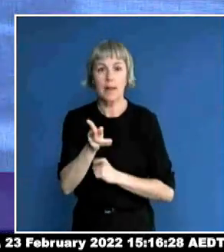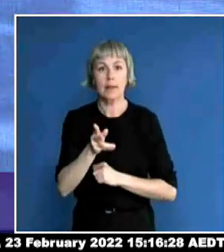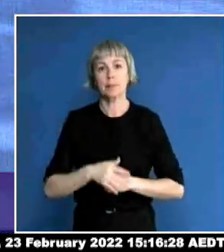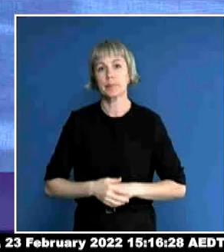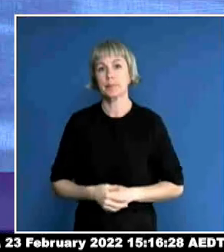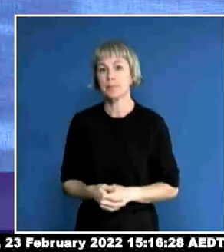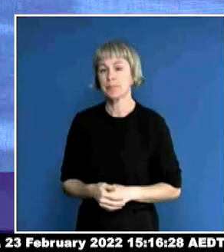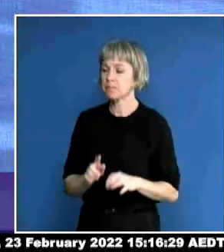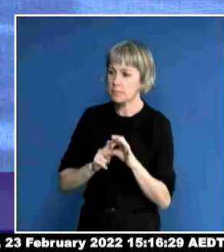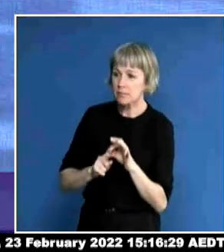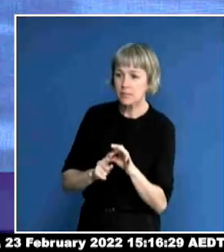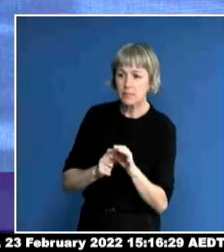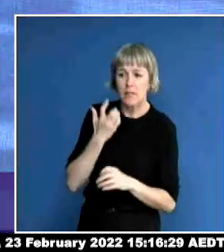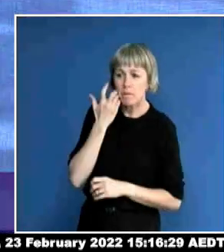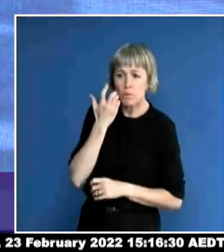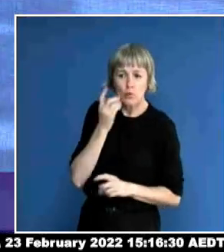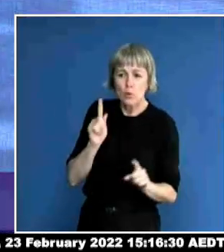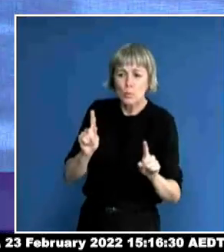There is problems in the system.